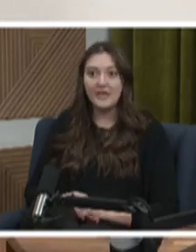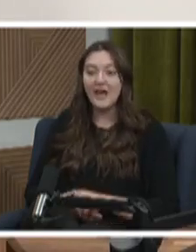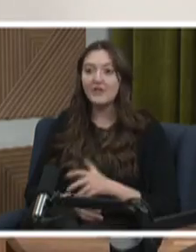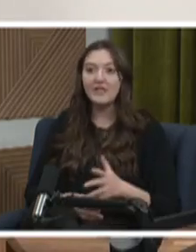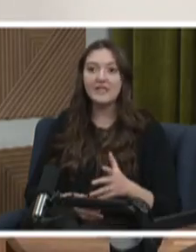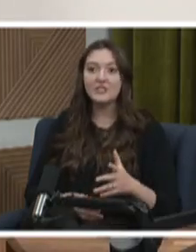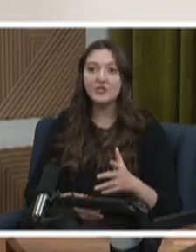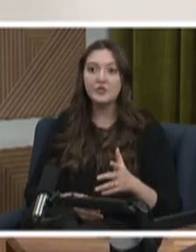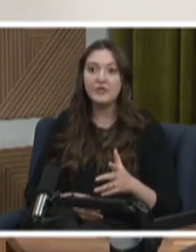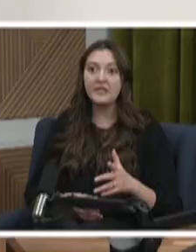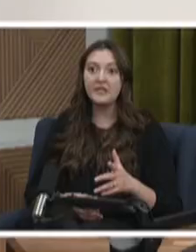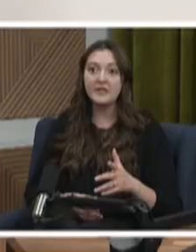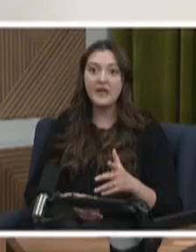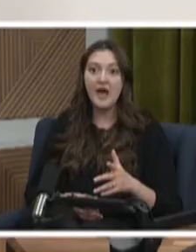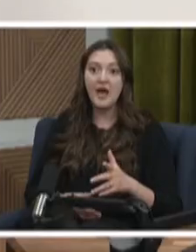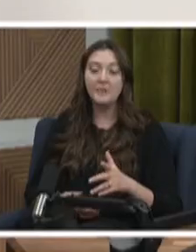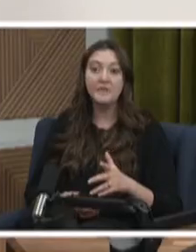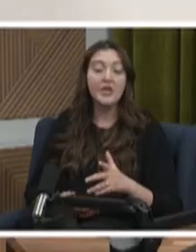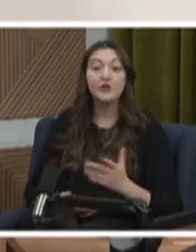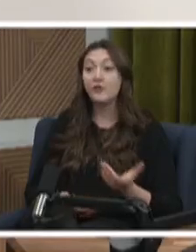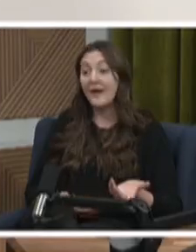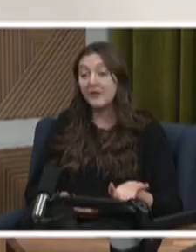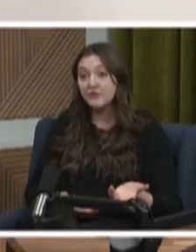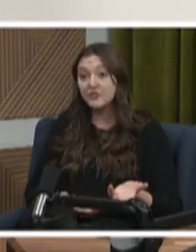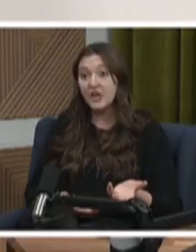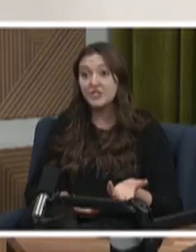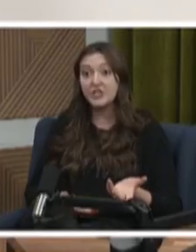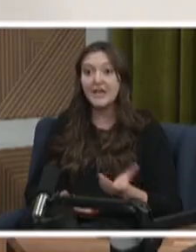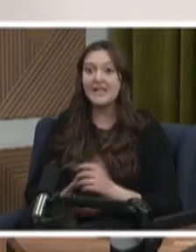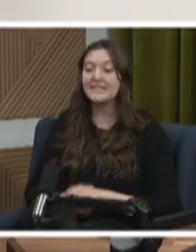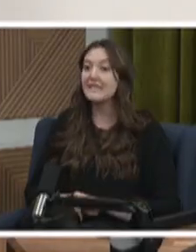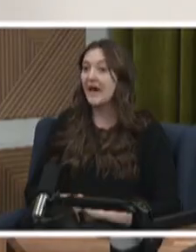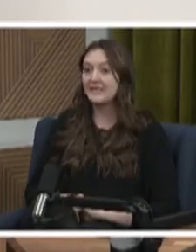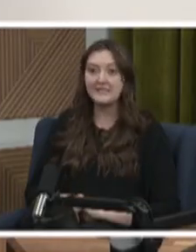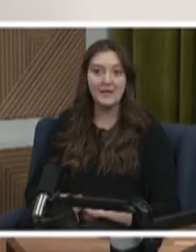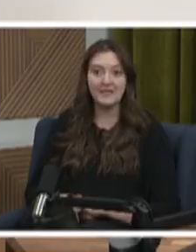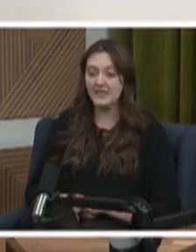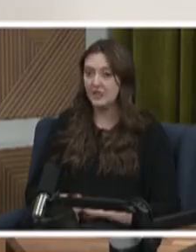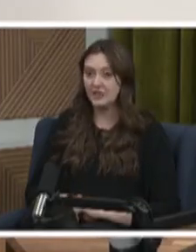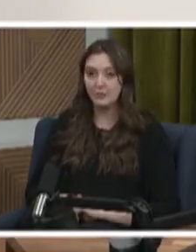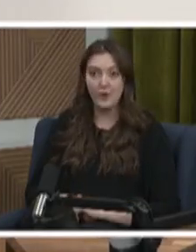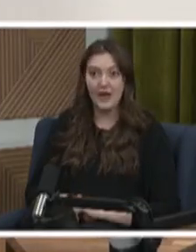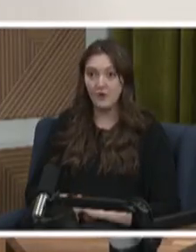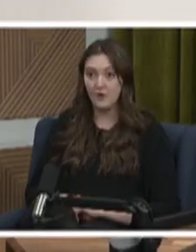Everything that is included, the grammatical structure, it is not the same as English at all.